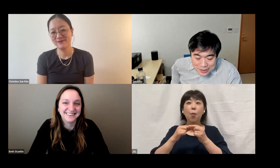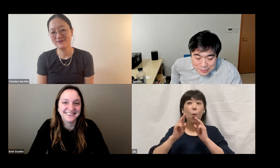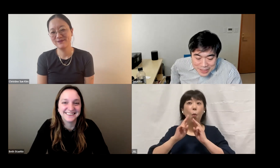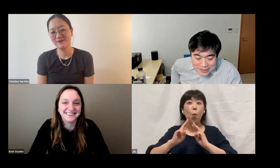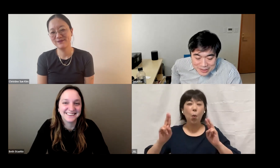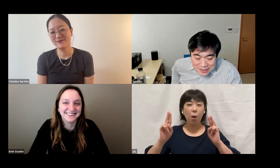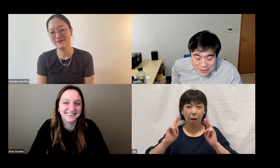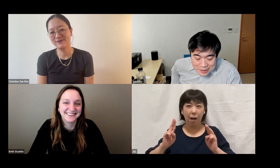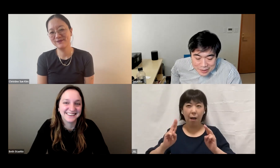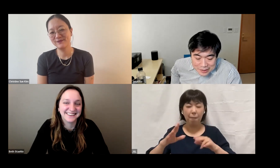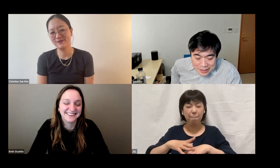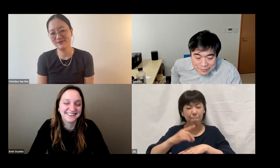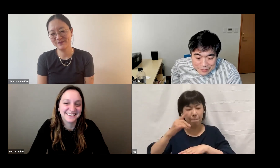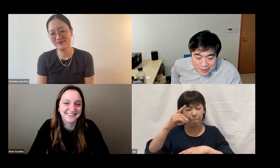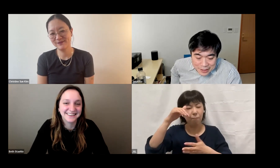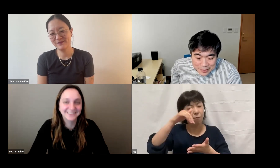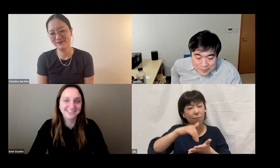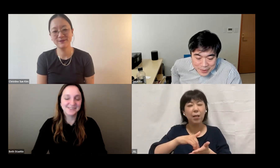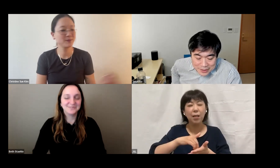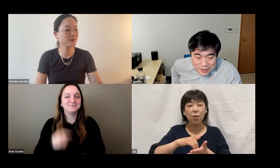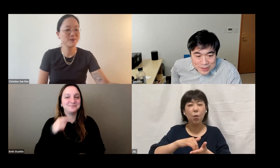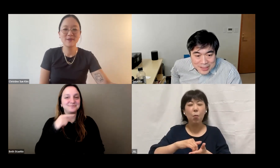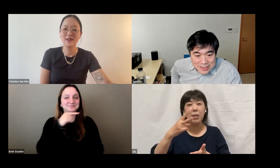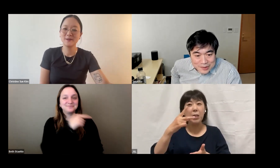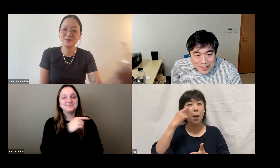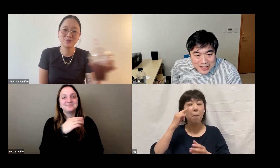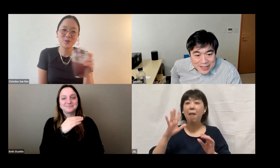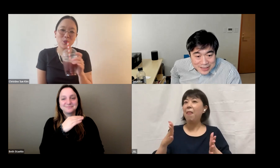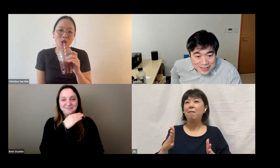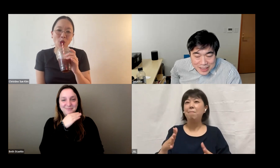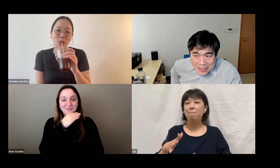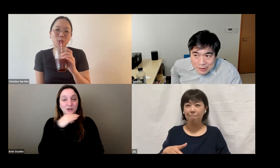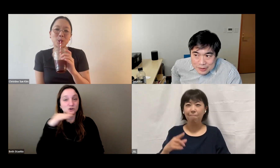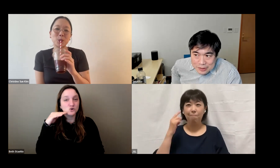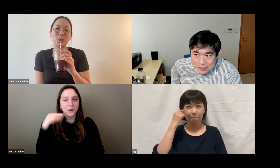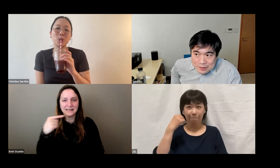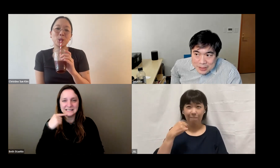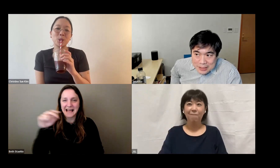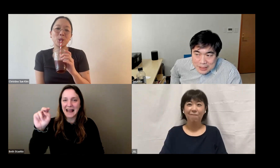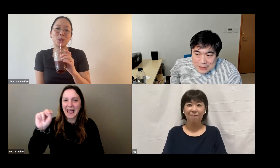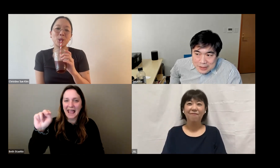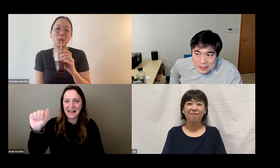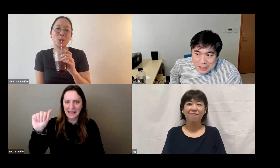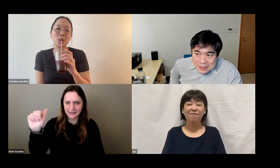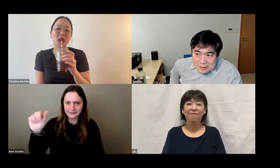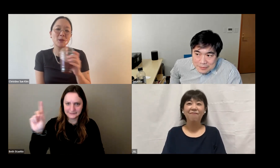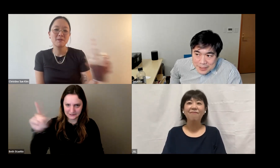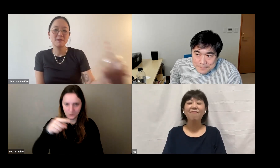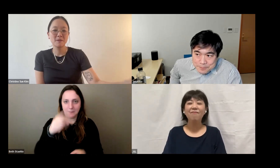So you you mentioned the Deaf Association —NAD— and